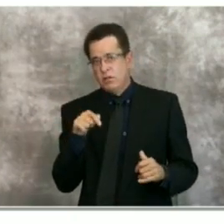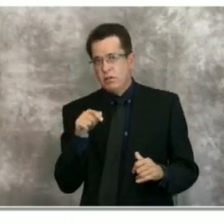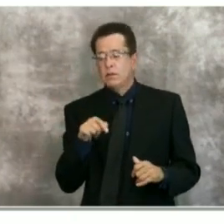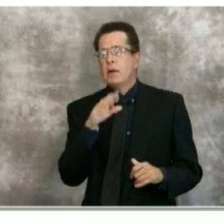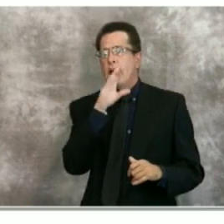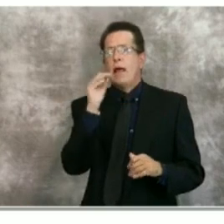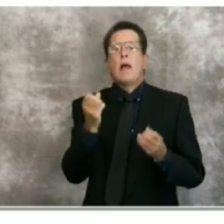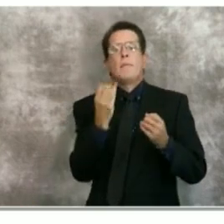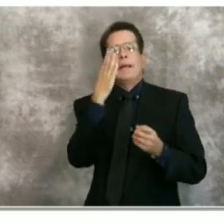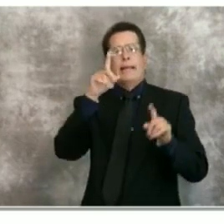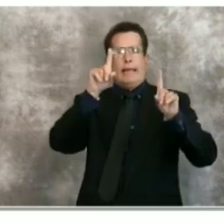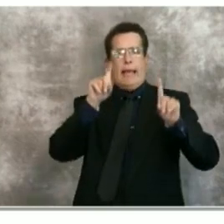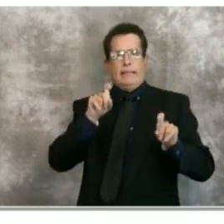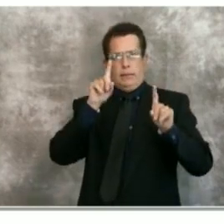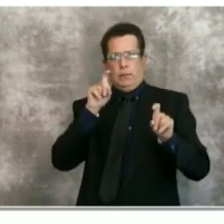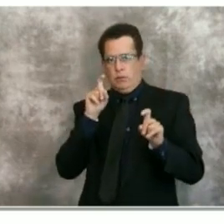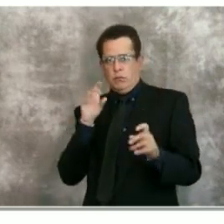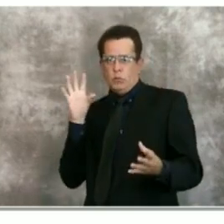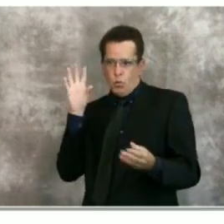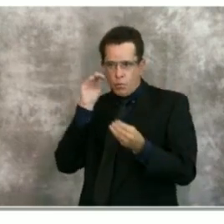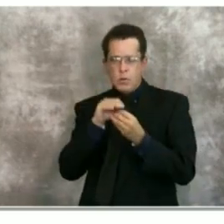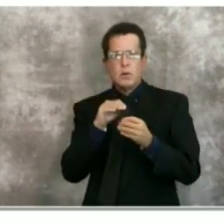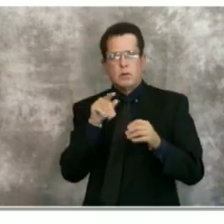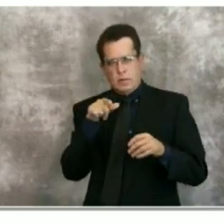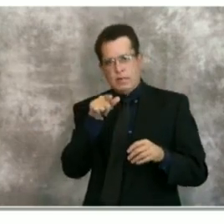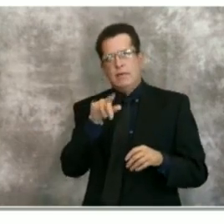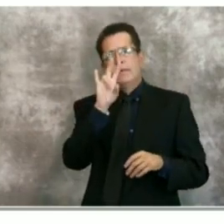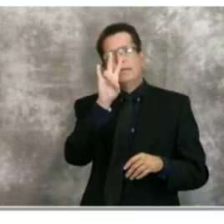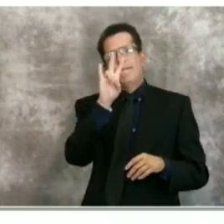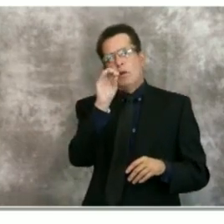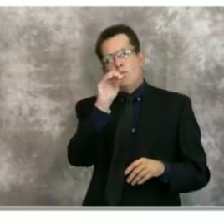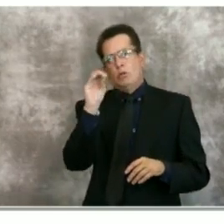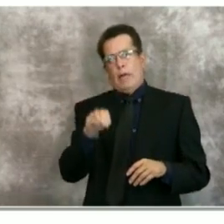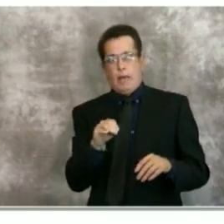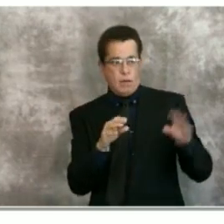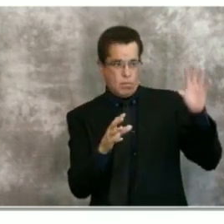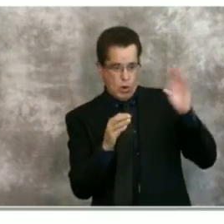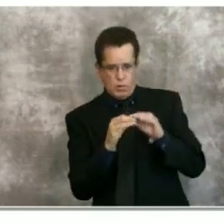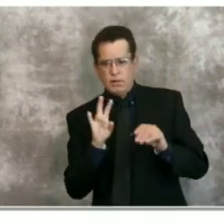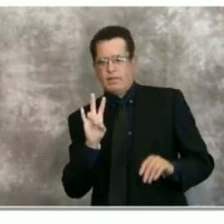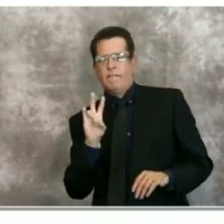14 DAY AVERAGE WHICH IS THE LINE 6.3%. AND FOR THE TOTAL